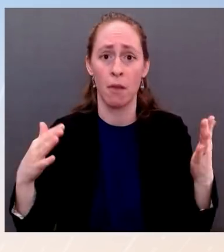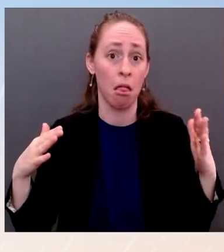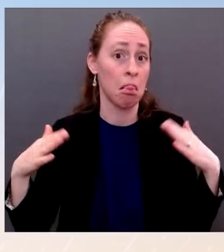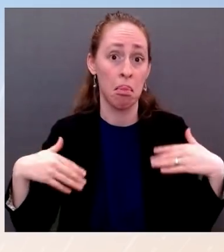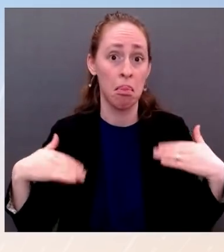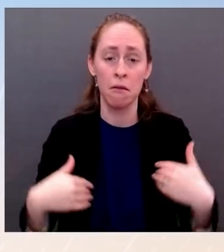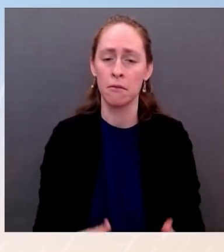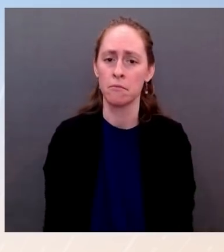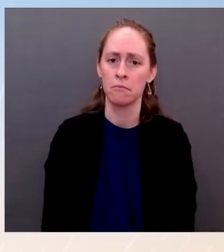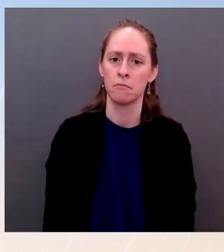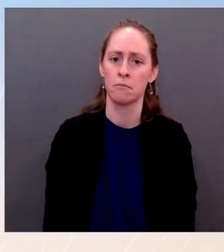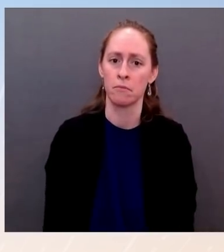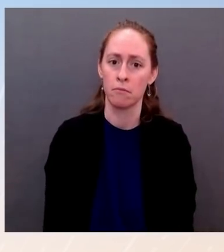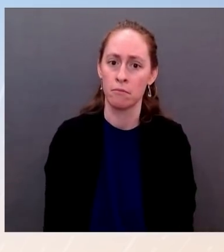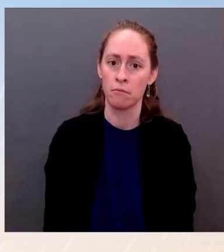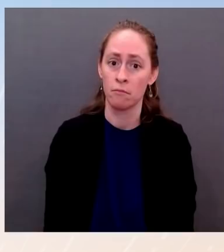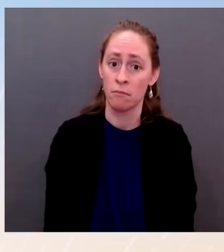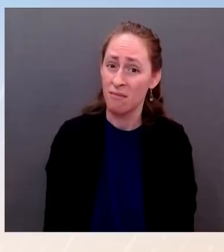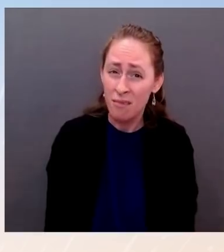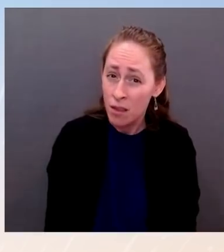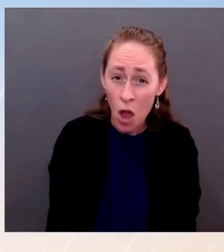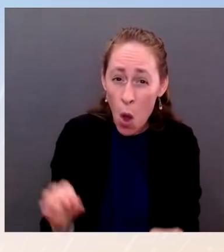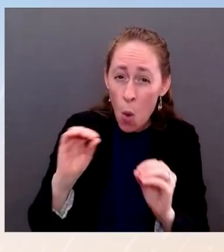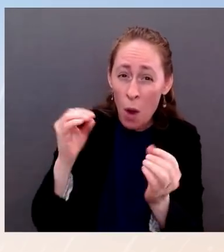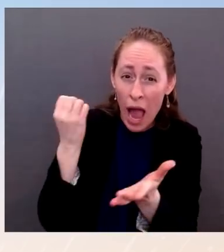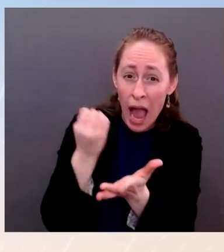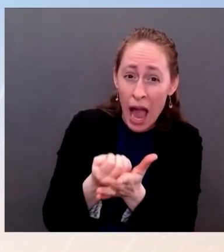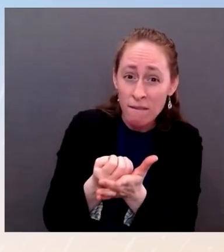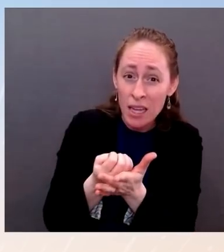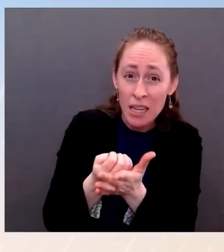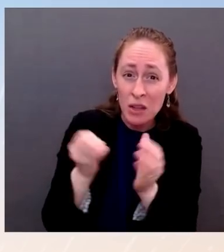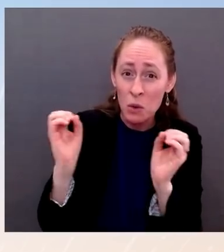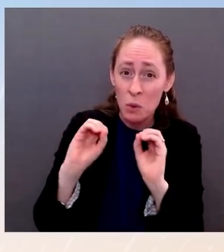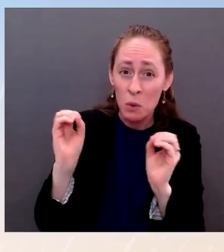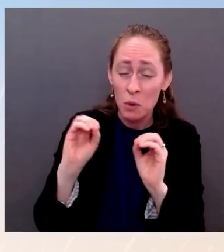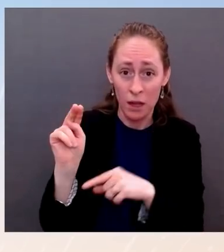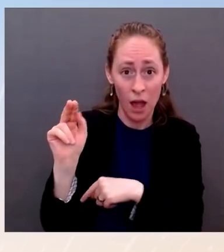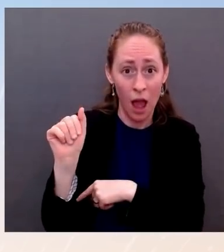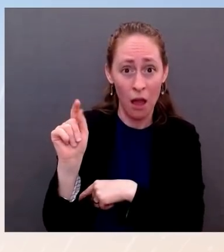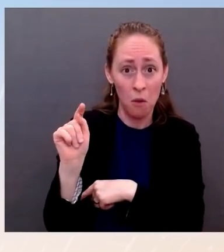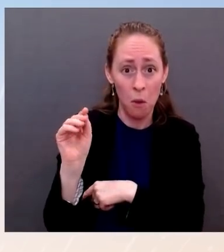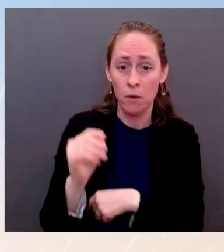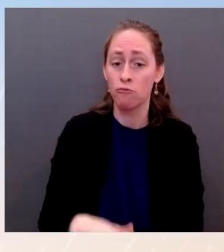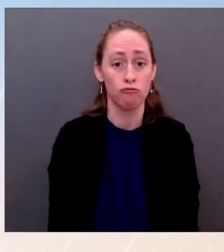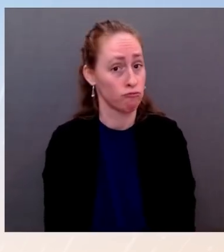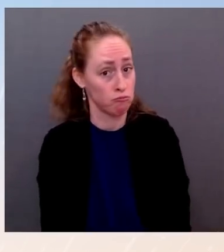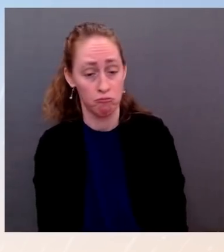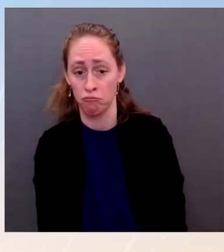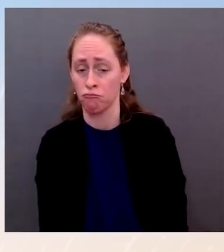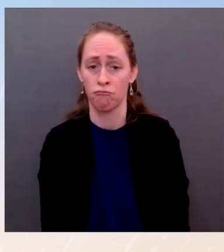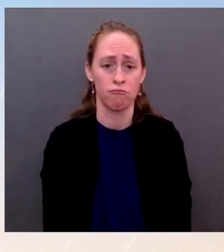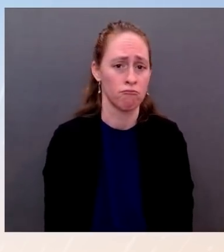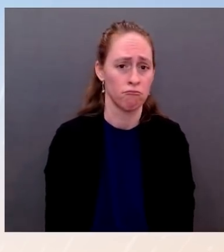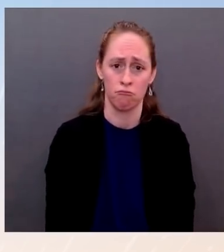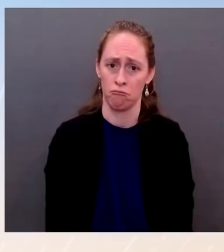that speaks to that from NATO Allies? Mr. Sullivan: We have not seen anything come to us that says a final decision has been taken, the go order has been given.